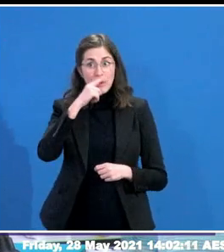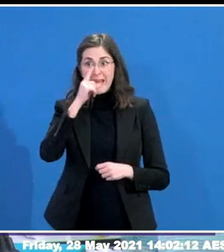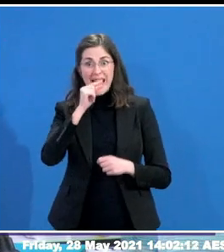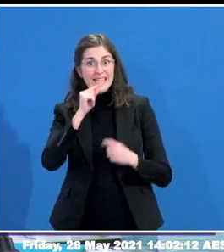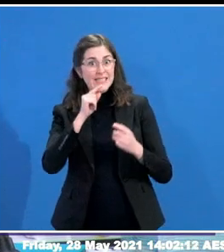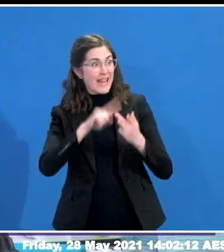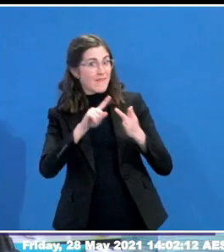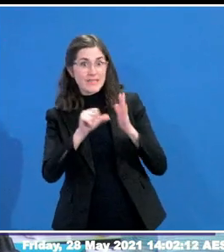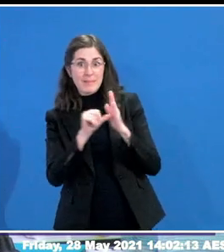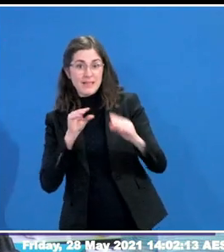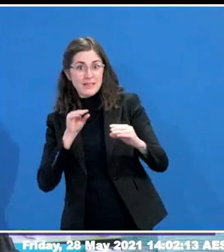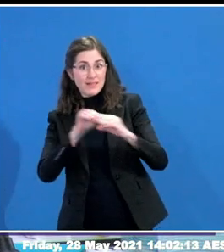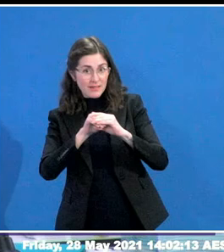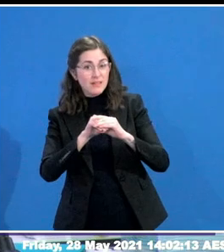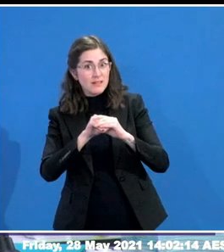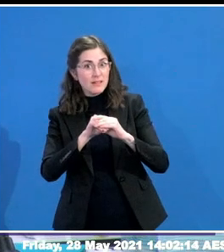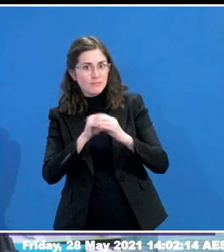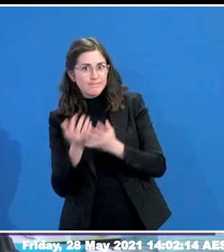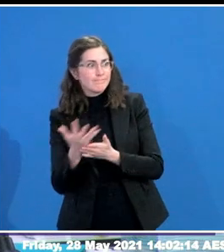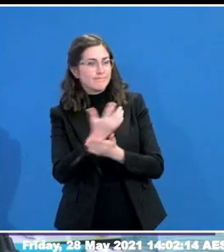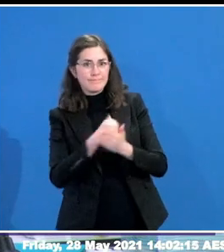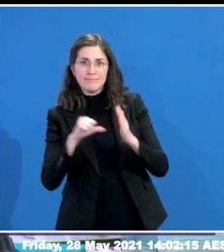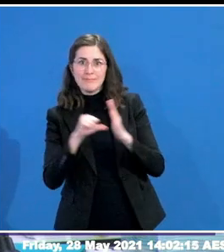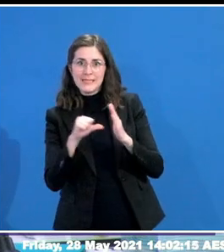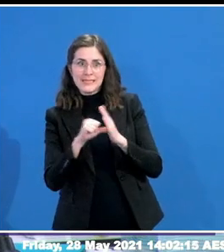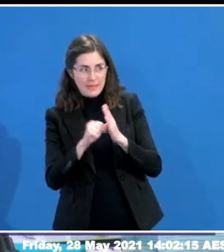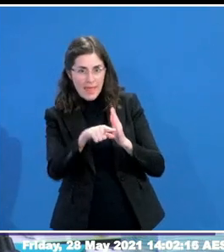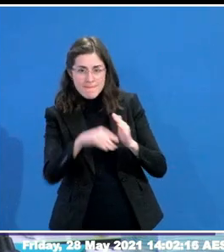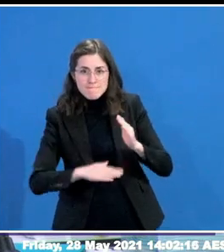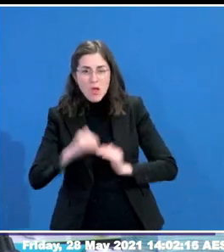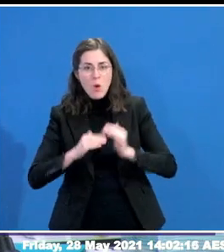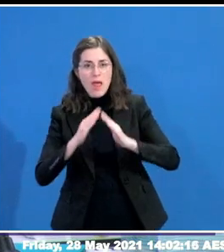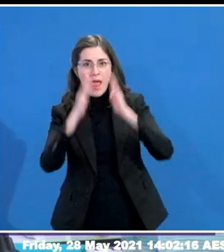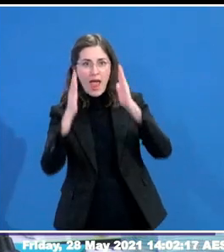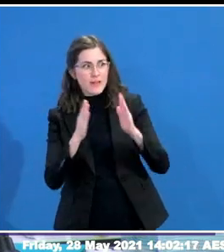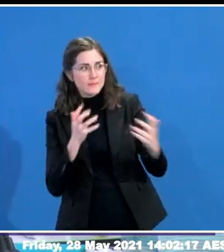construction of dwellings that might be used for people with disability.